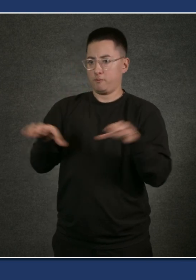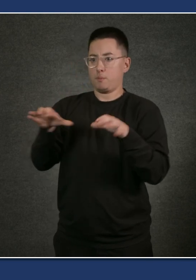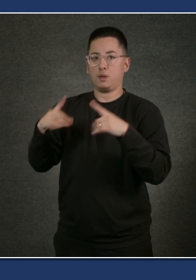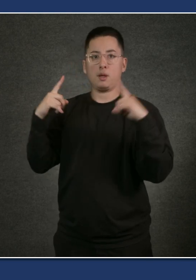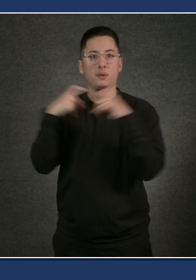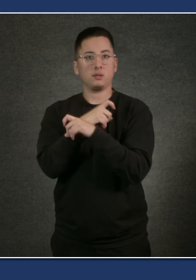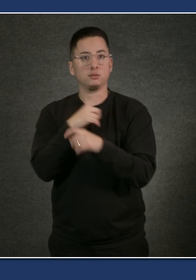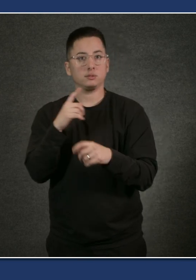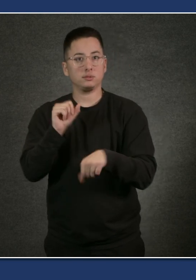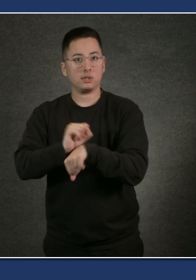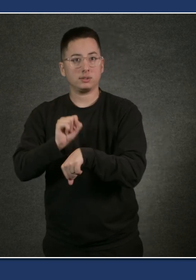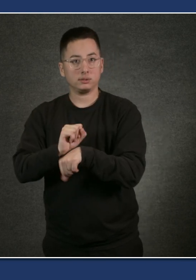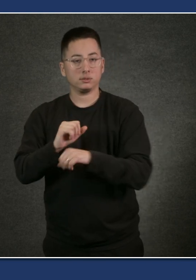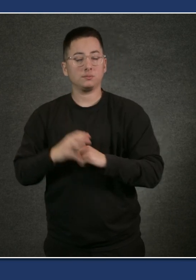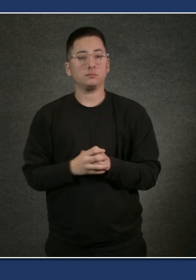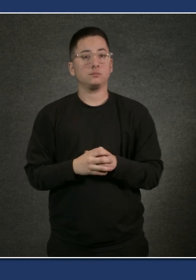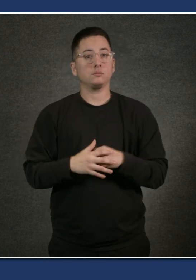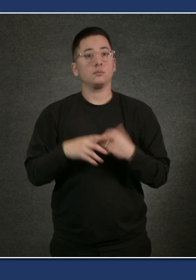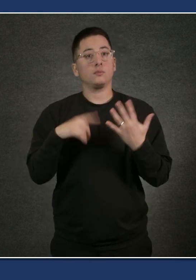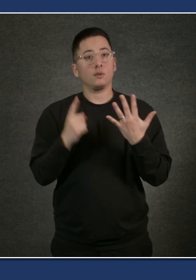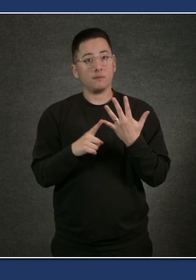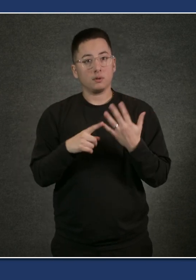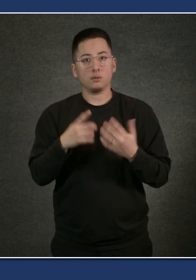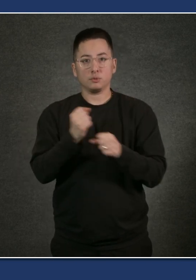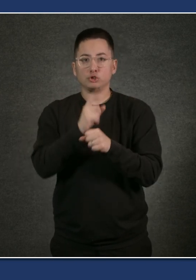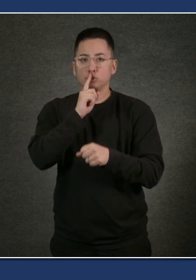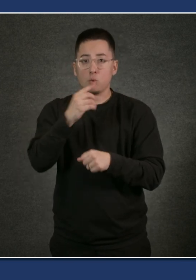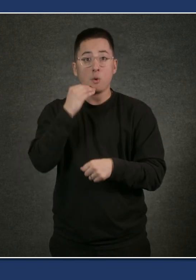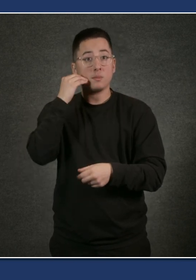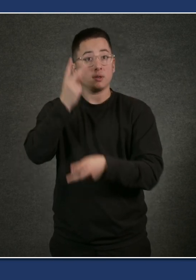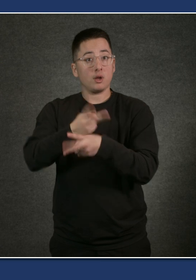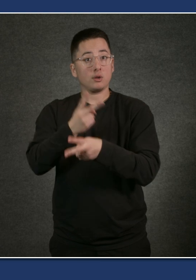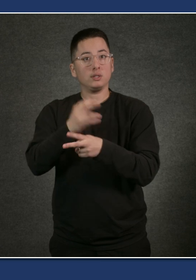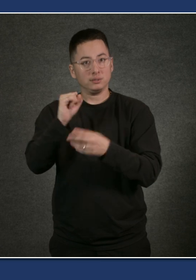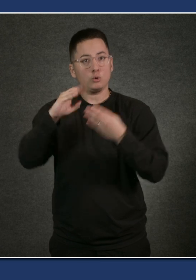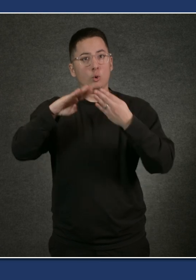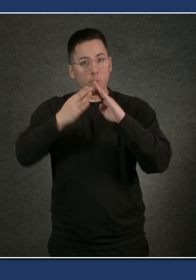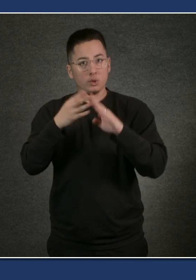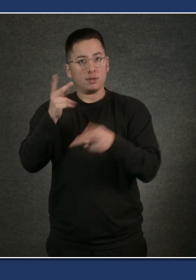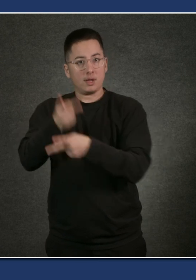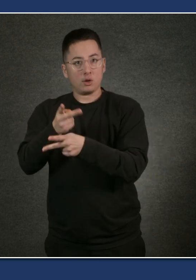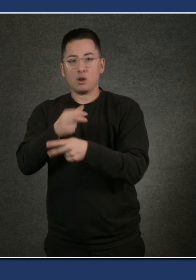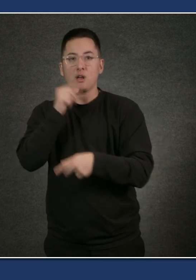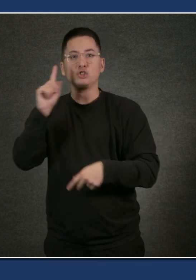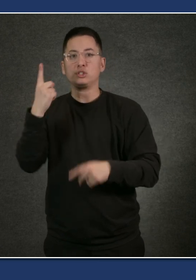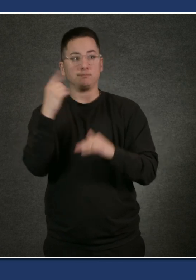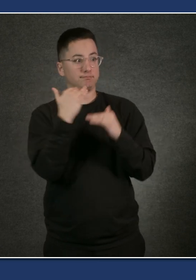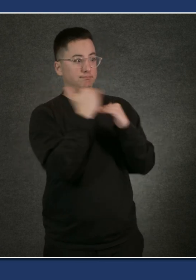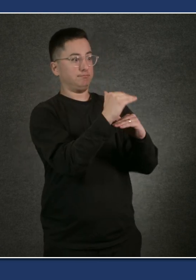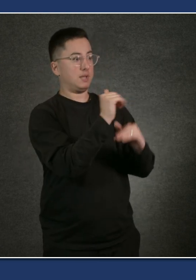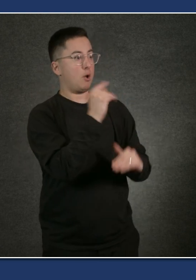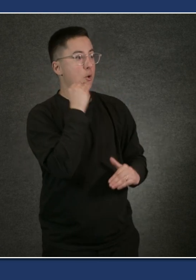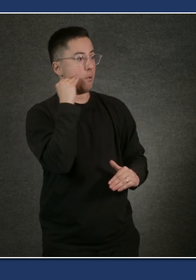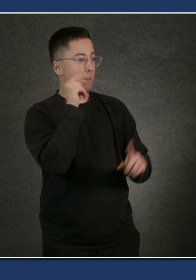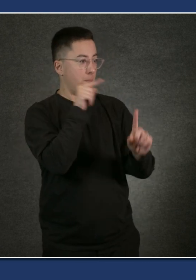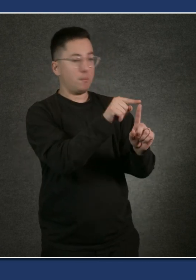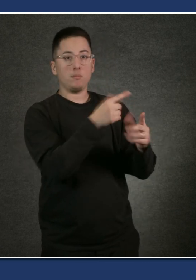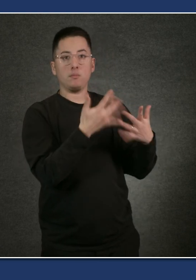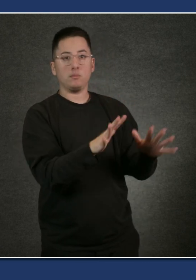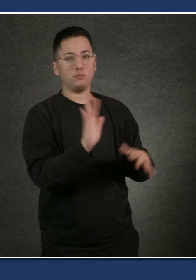that home care is community care and not just limited to the home. In conclusion, I want to express my sincere gratitude